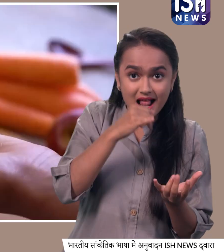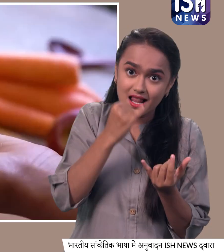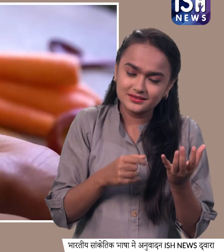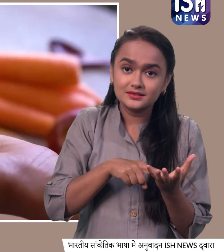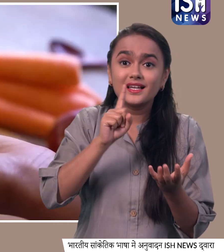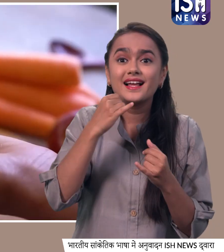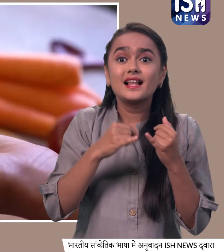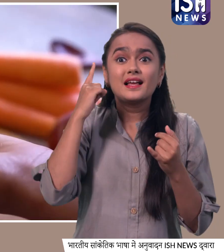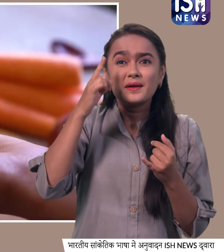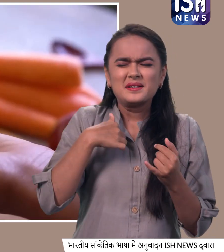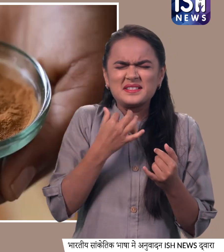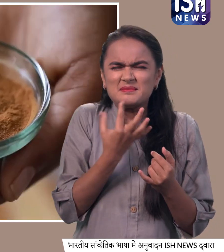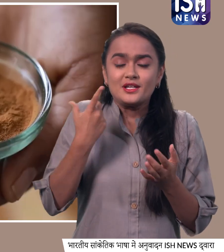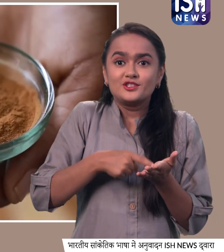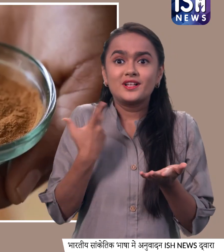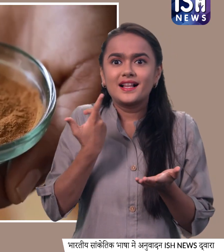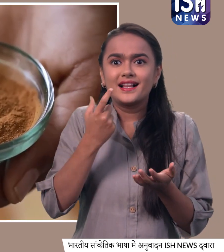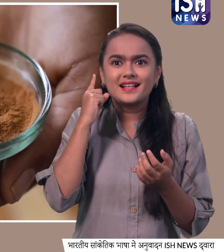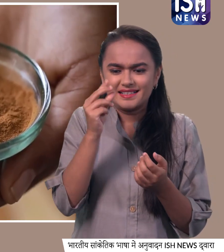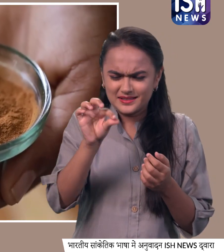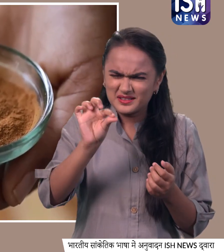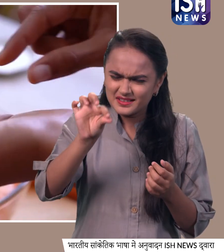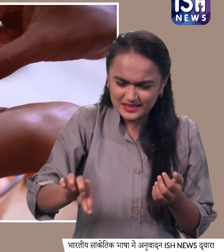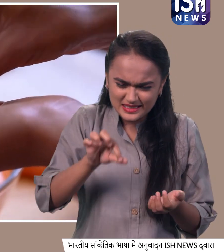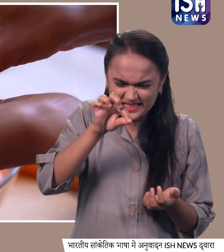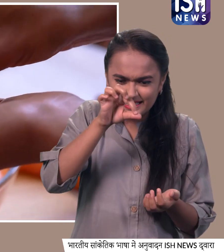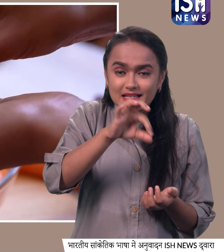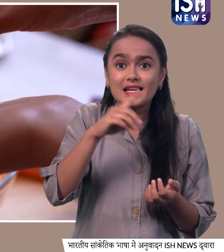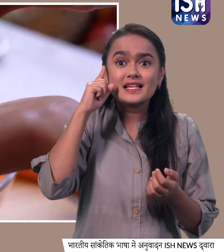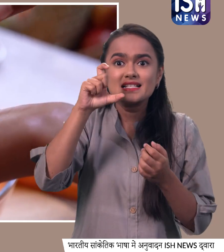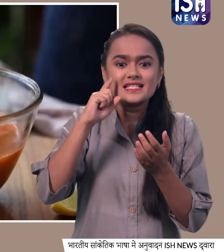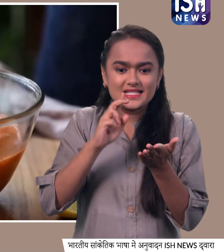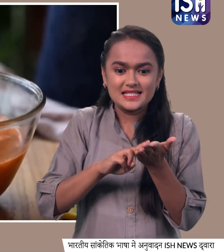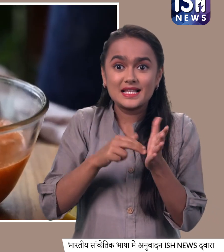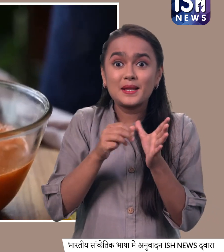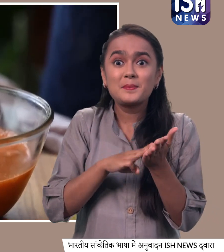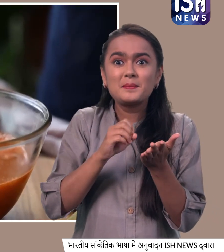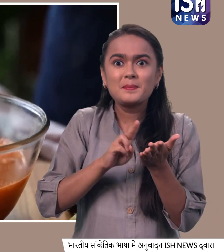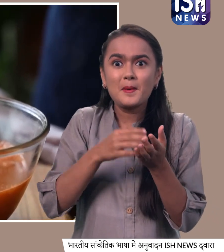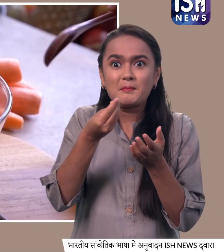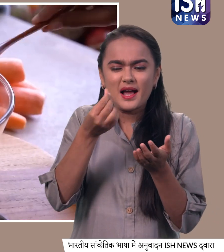and finally we'll add our most special ingredient - a pinch of cinnamon powder